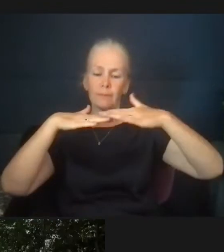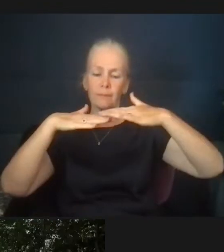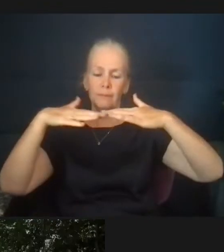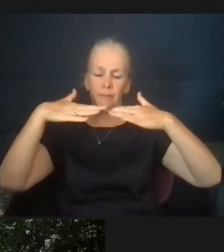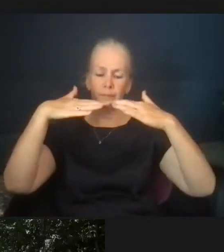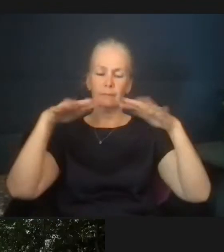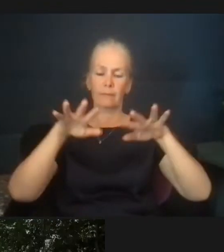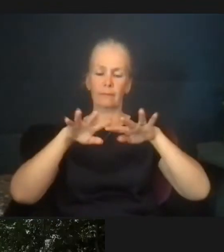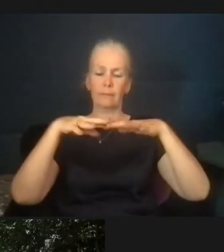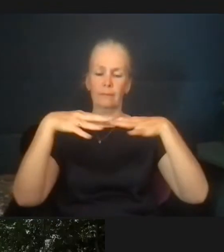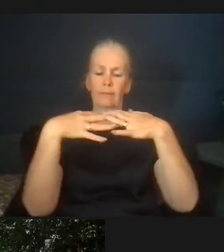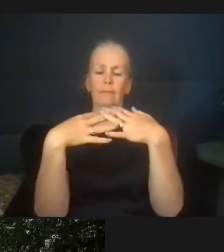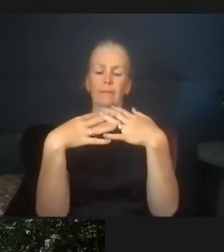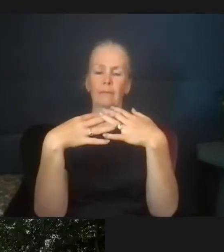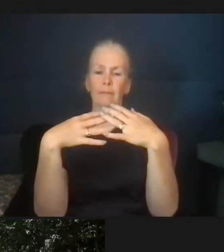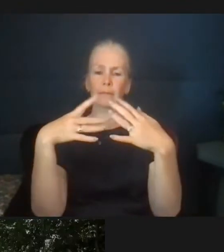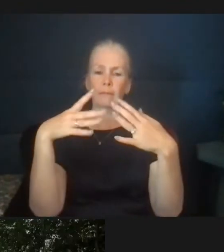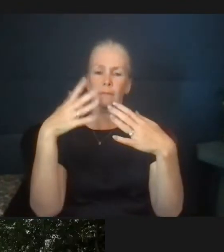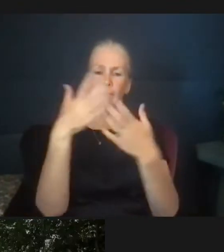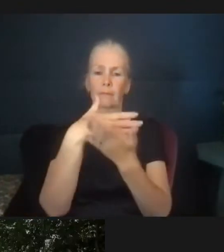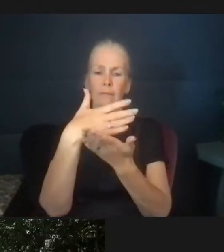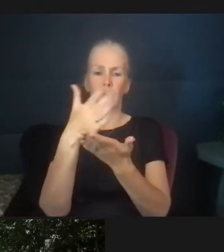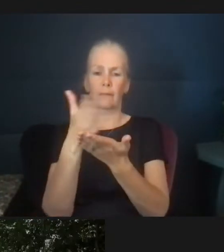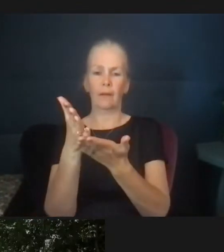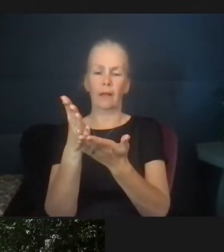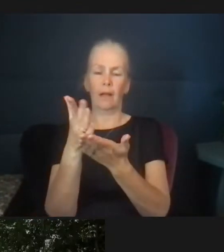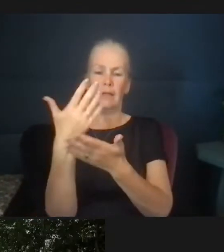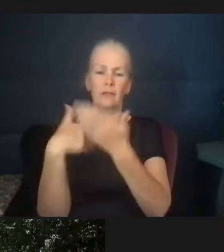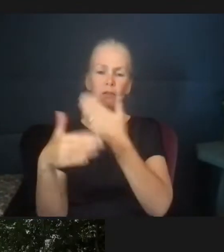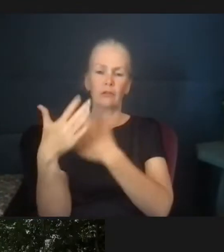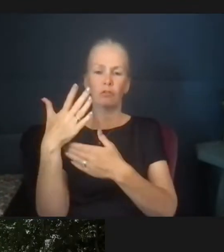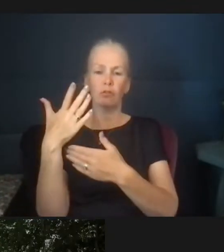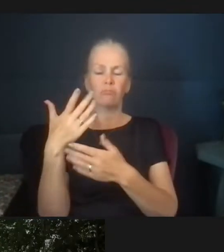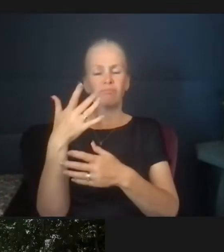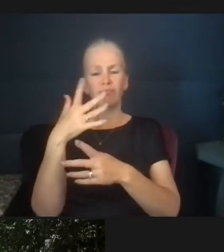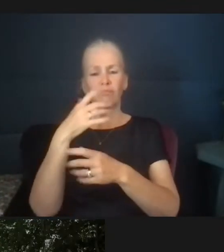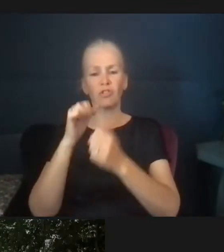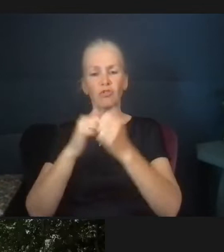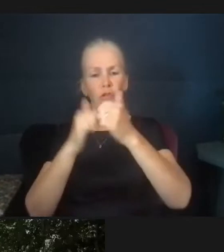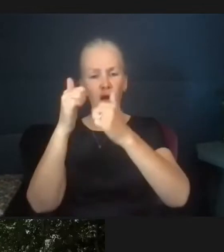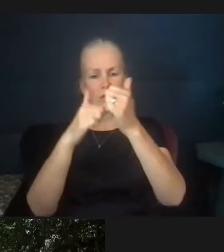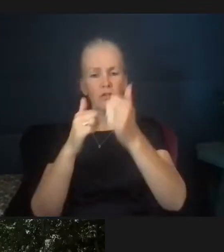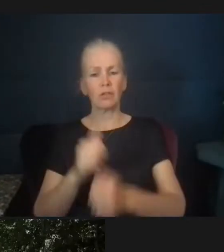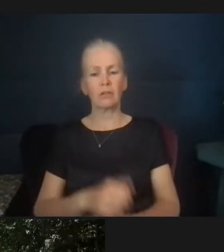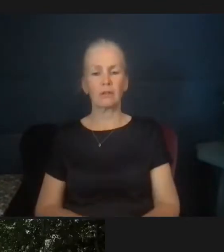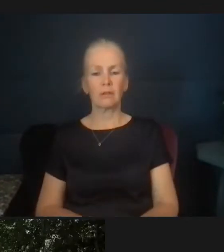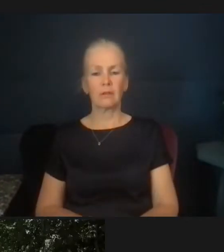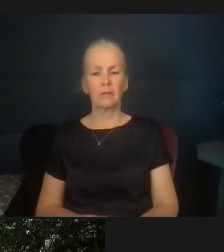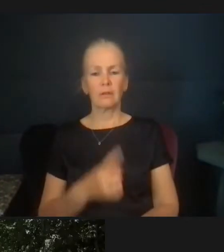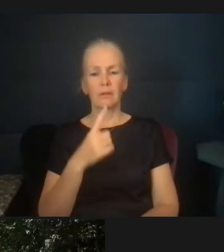social and historical structures as well. So moving beyond kind of this additive model